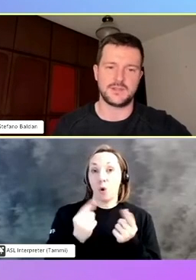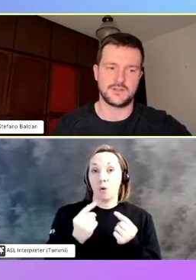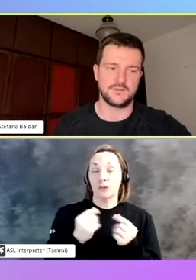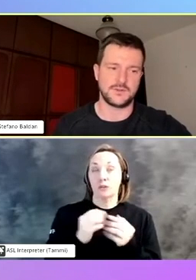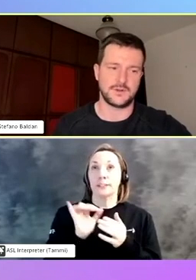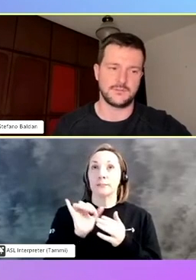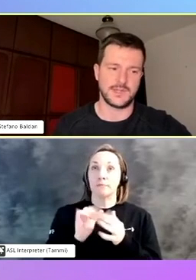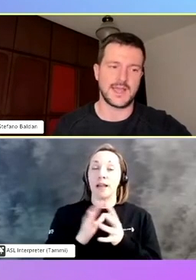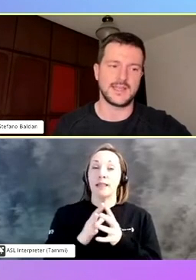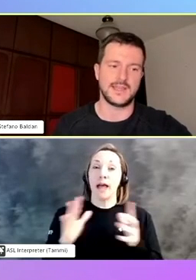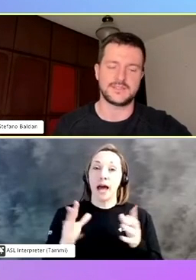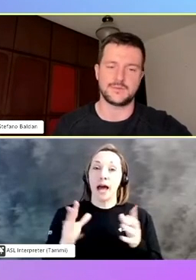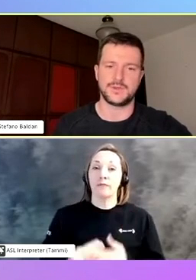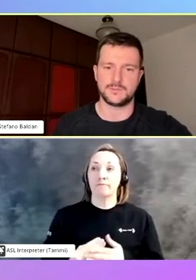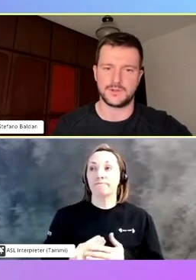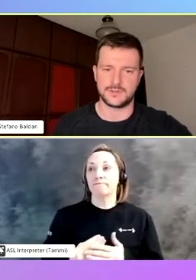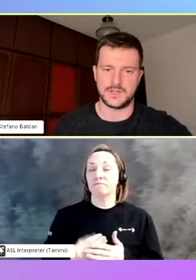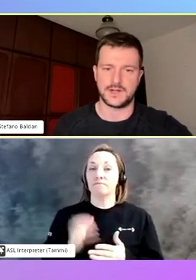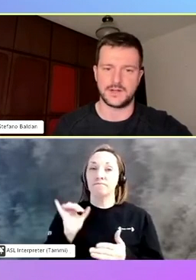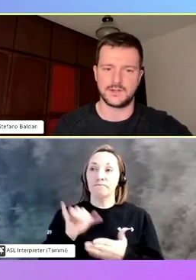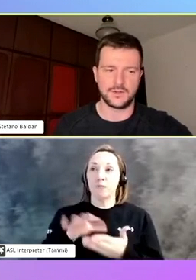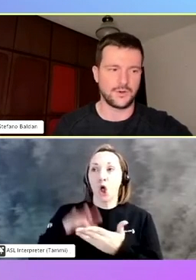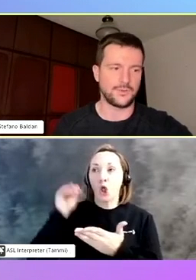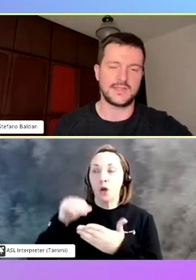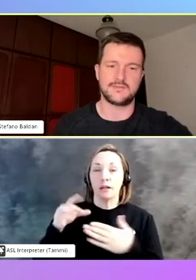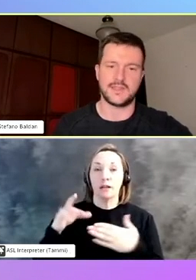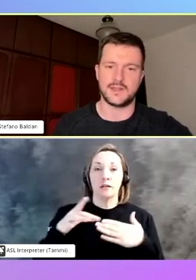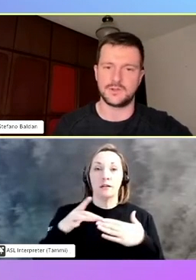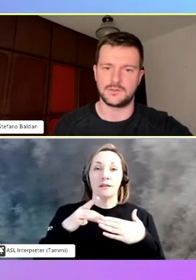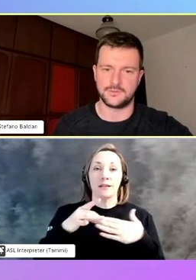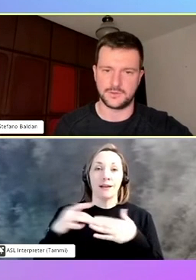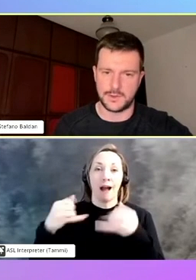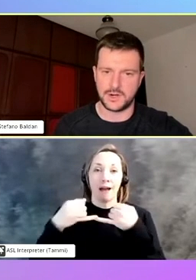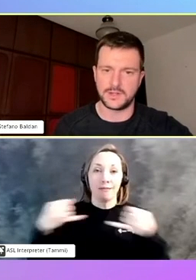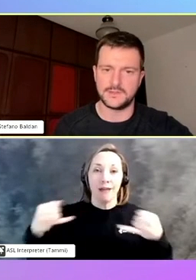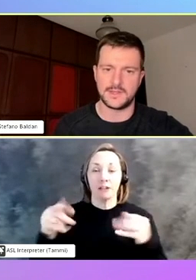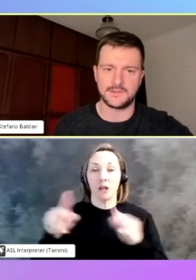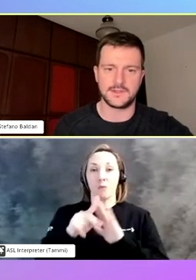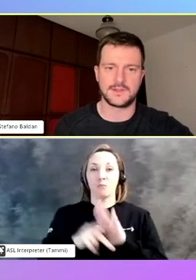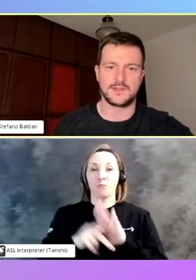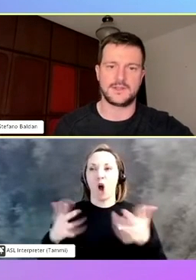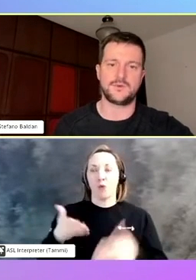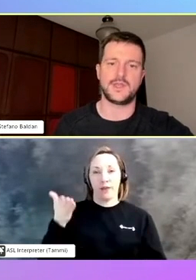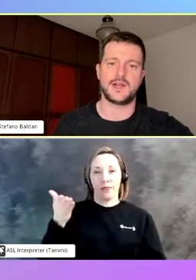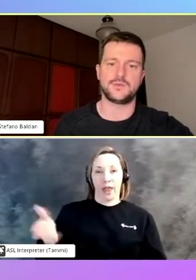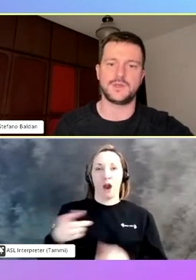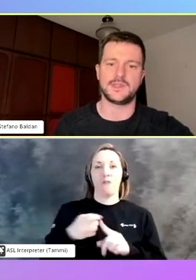white male with -- and I'm very excited to have the opportunity